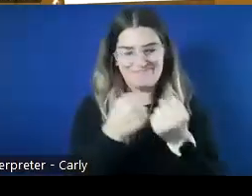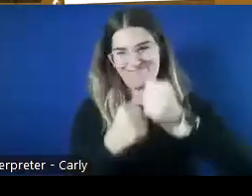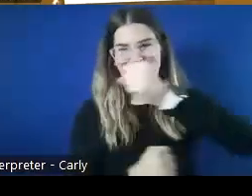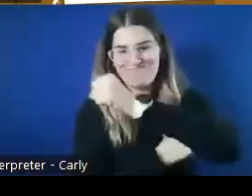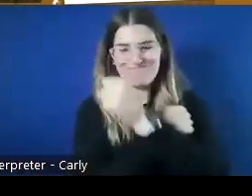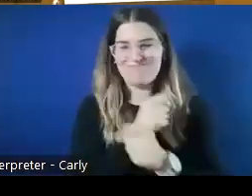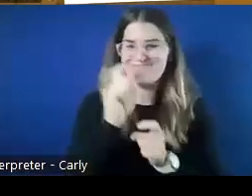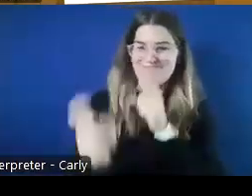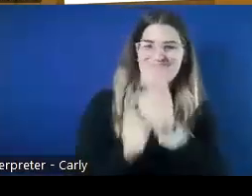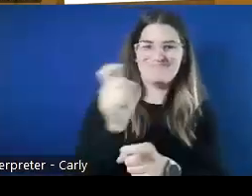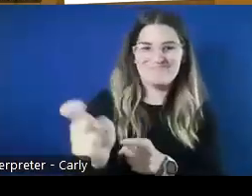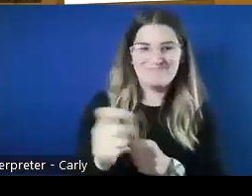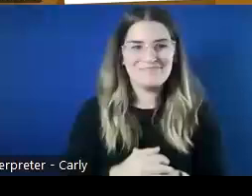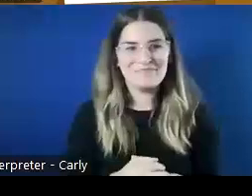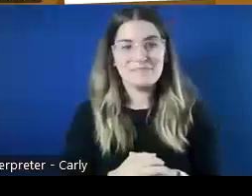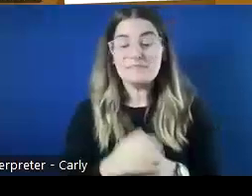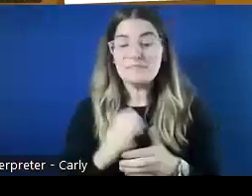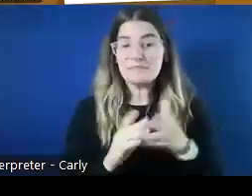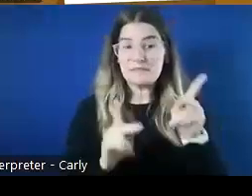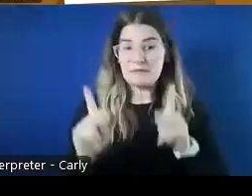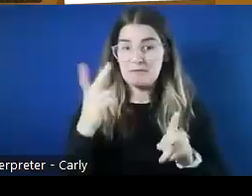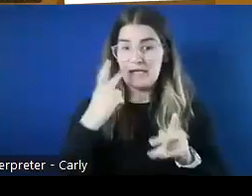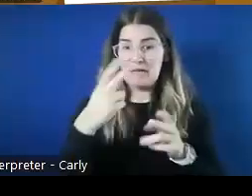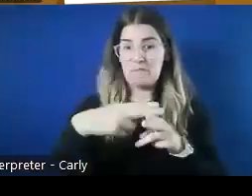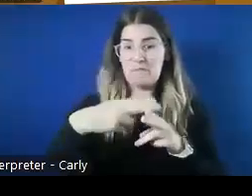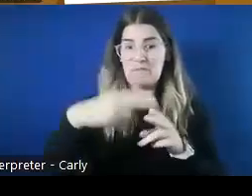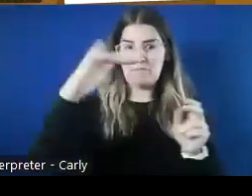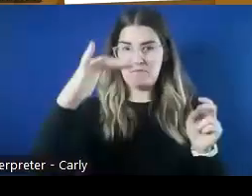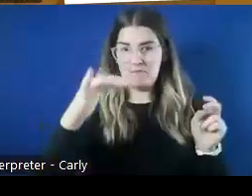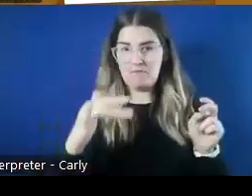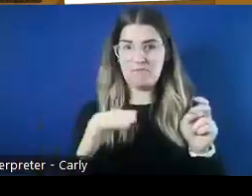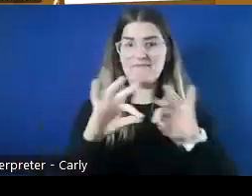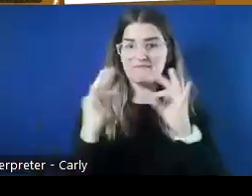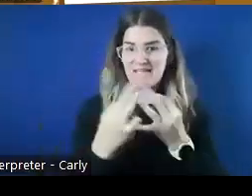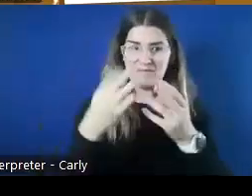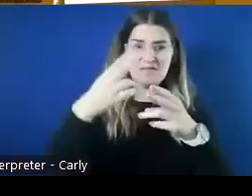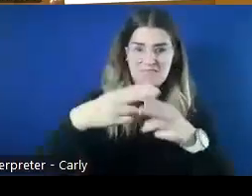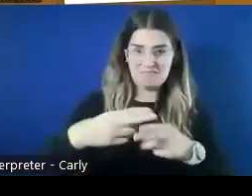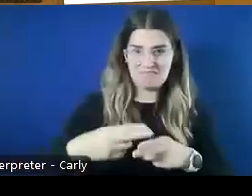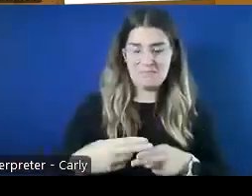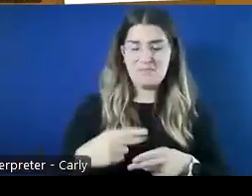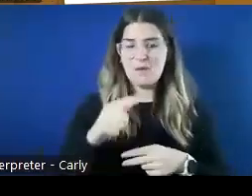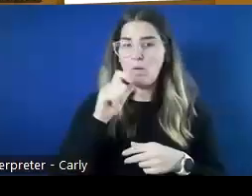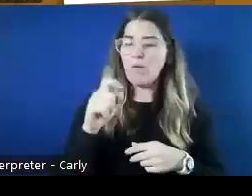there's also some individuals uh and and families that have been significant contributors to all of